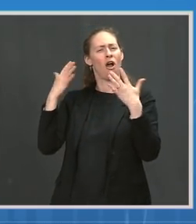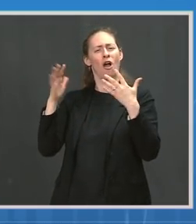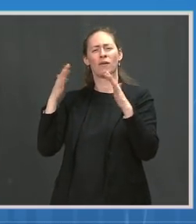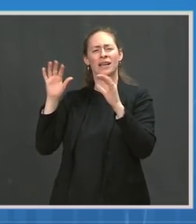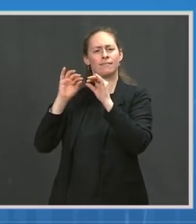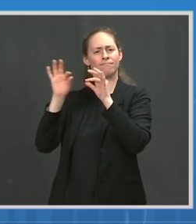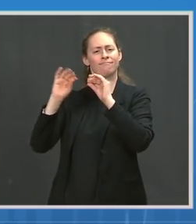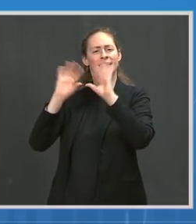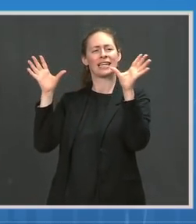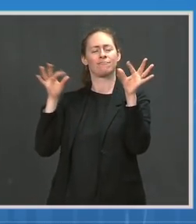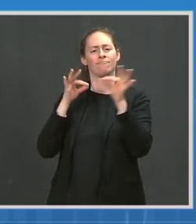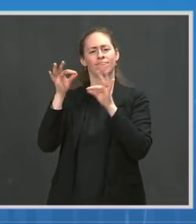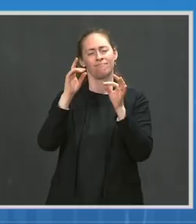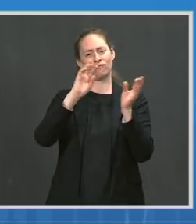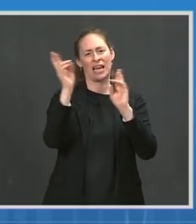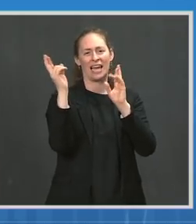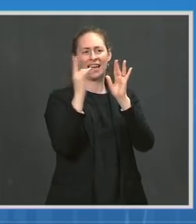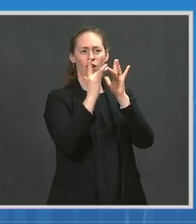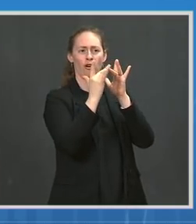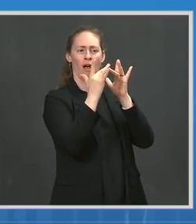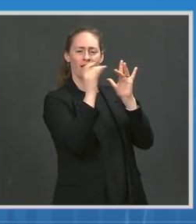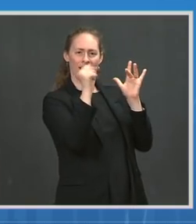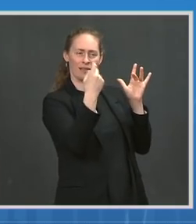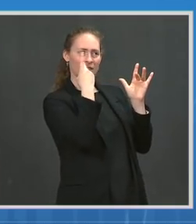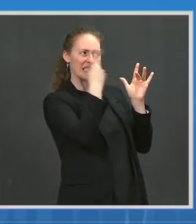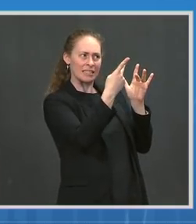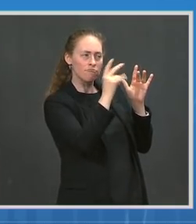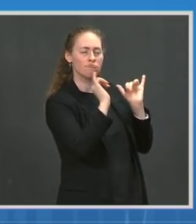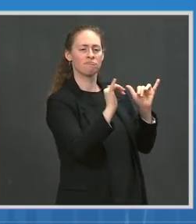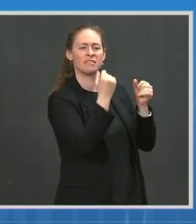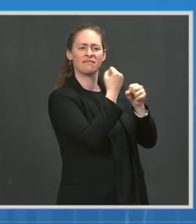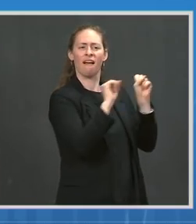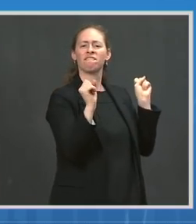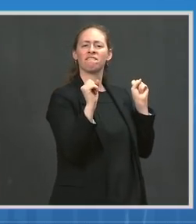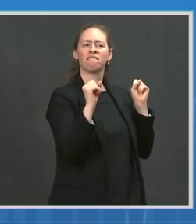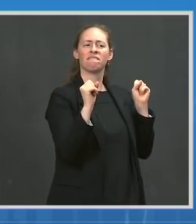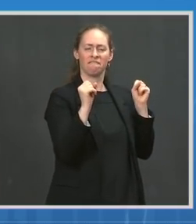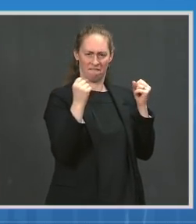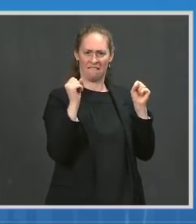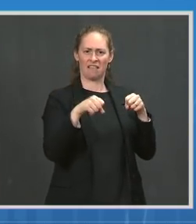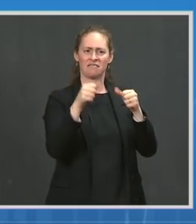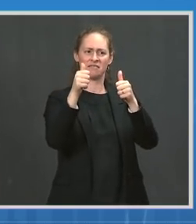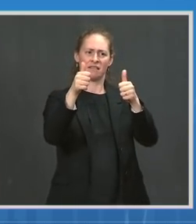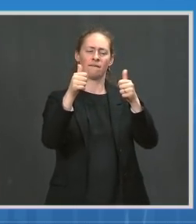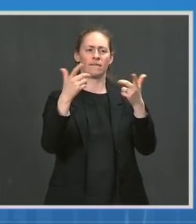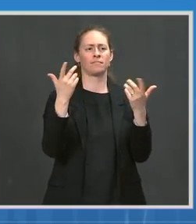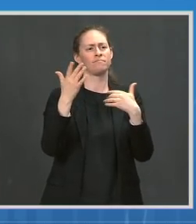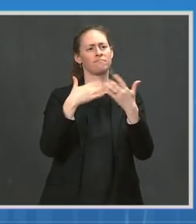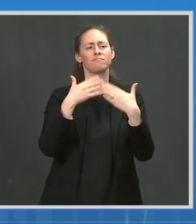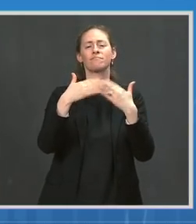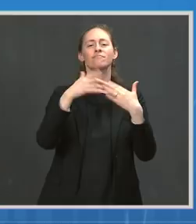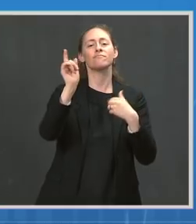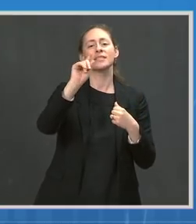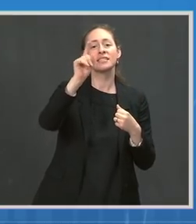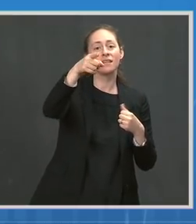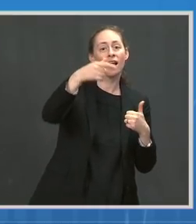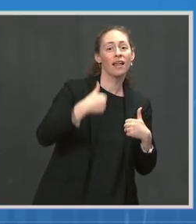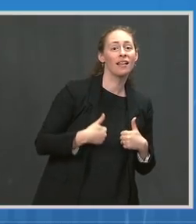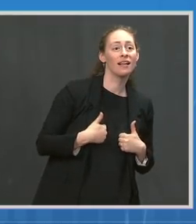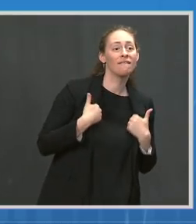about whether to get vaccinated or not. So we are going to make sure everybody, no matter where you are in the country, has ample opportunity to get vaccinated.